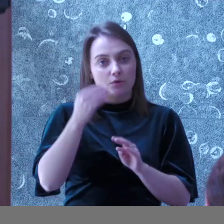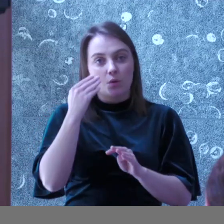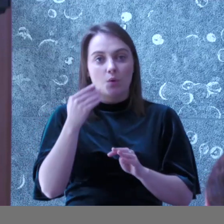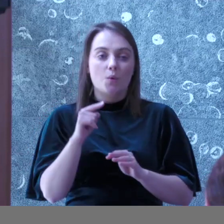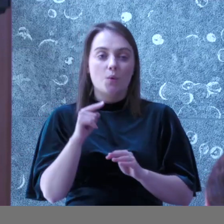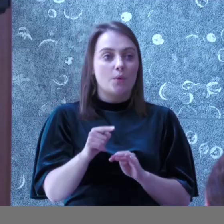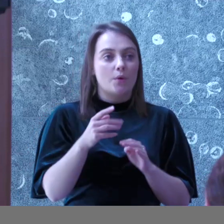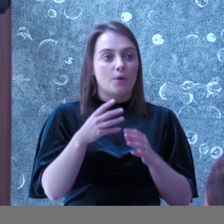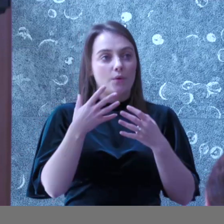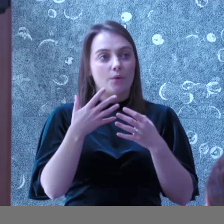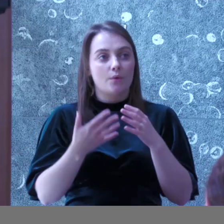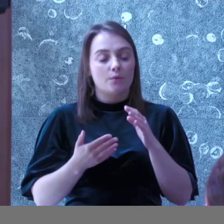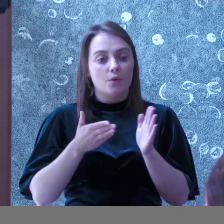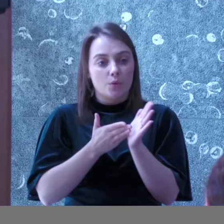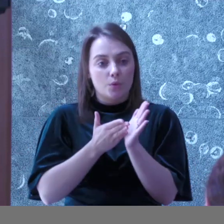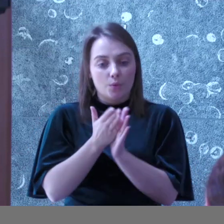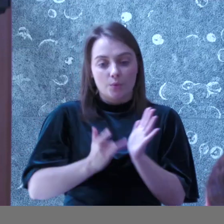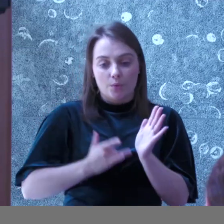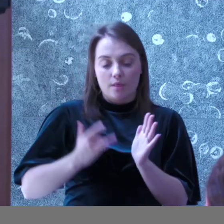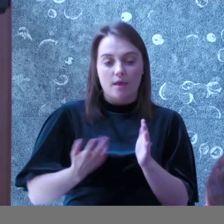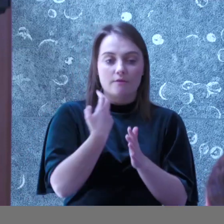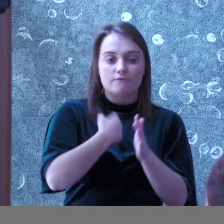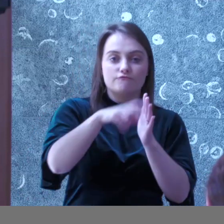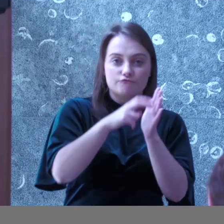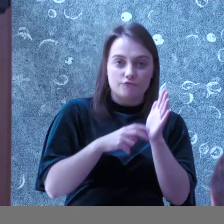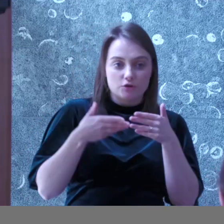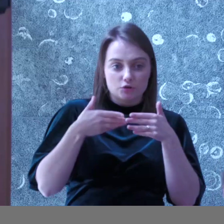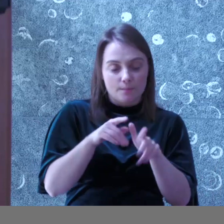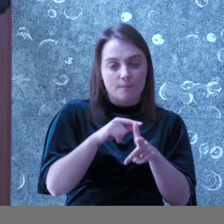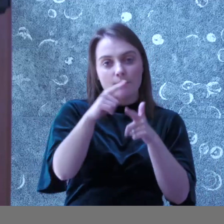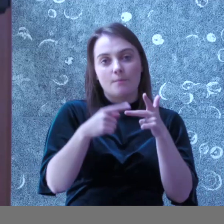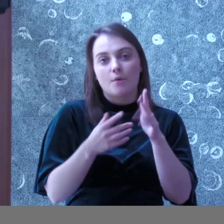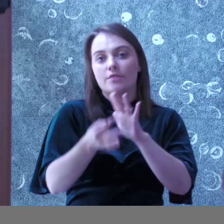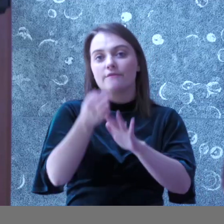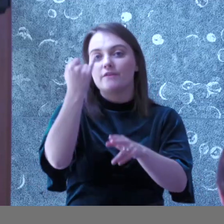All the way through registering births and finding schools, all the way through to when they,